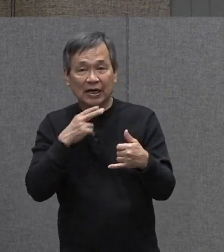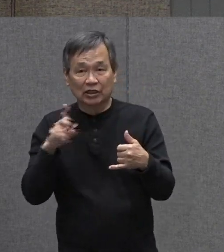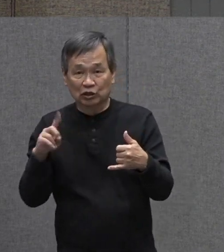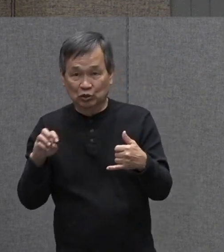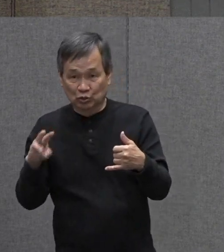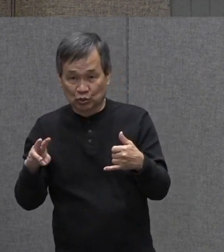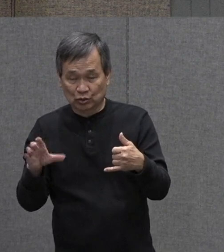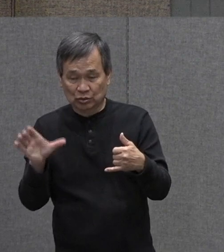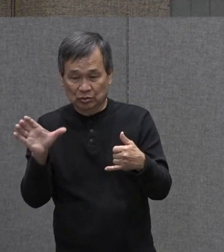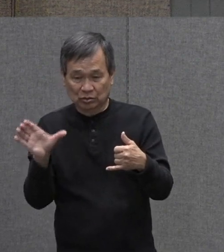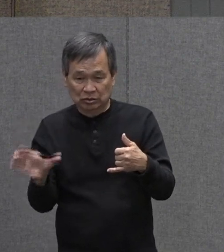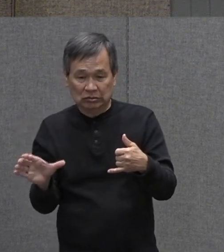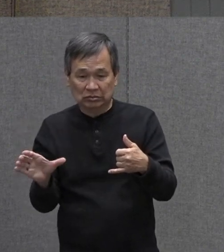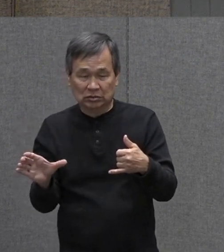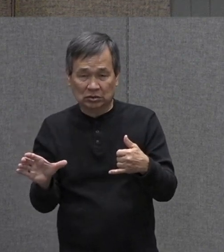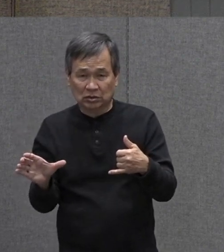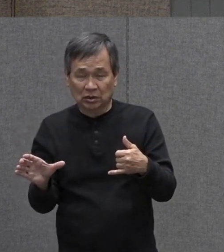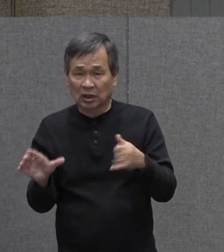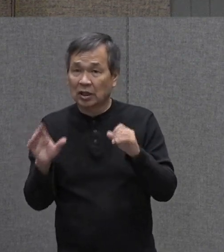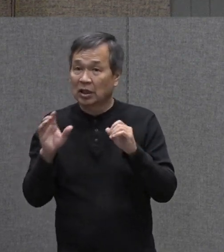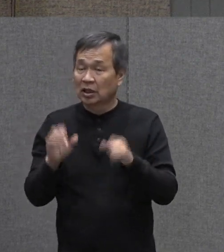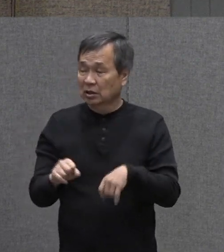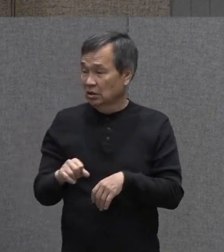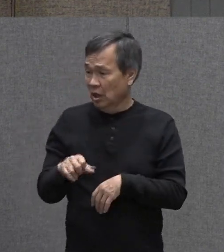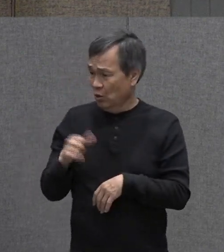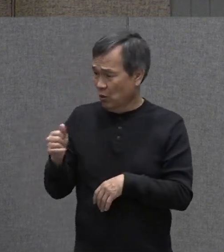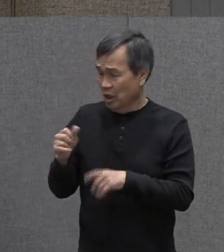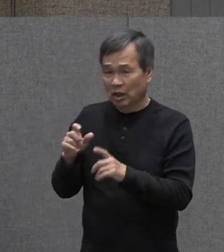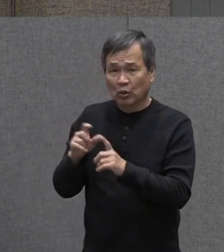Are there other words that I can use to describe this honeydew?